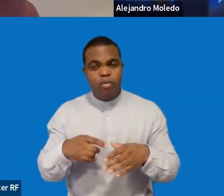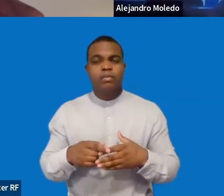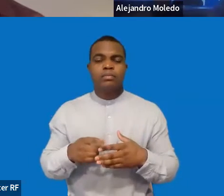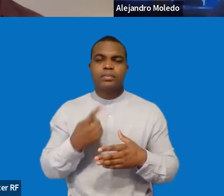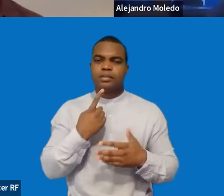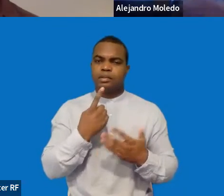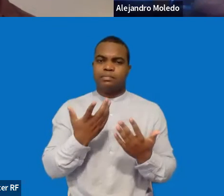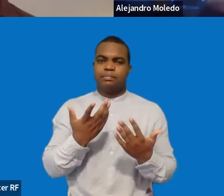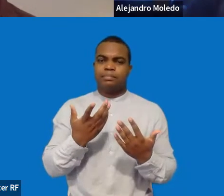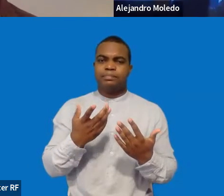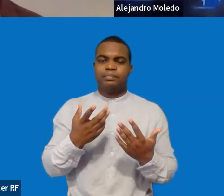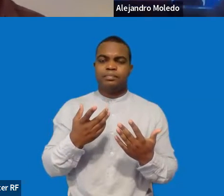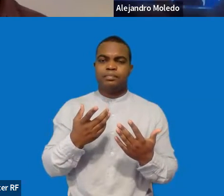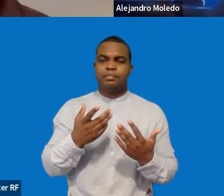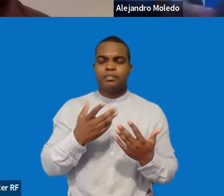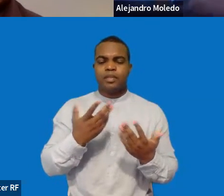in order to work, to go on Erasmus,